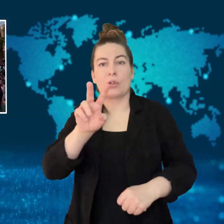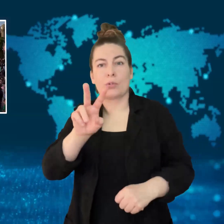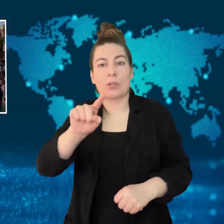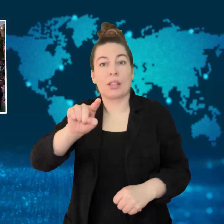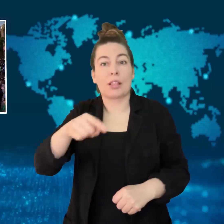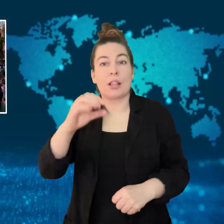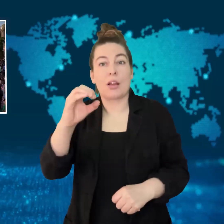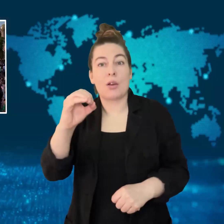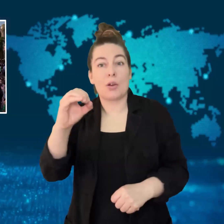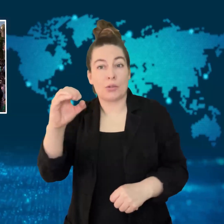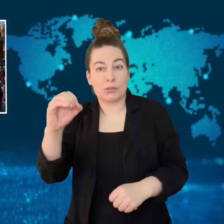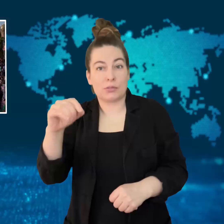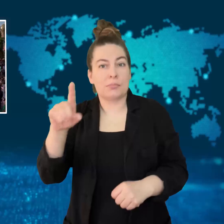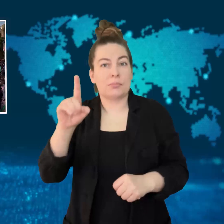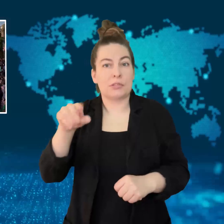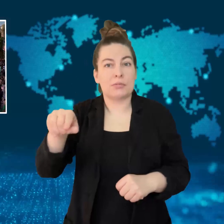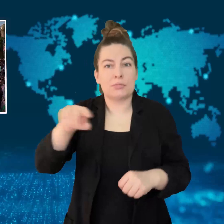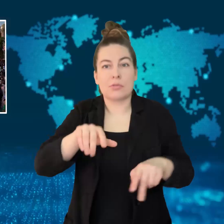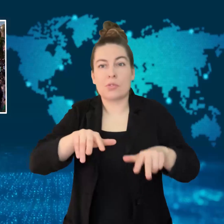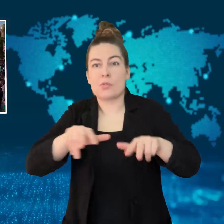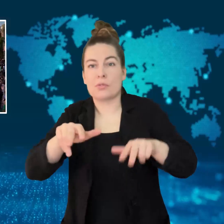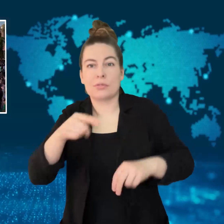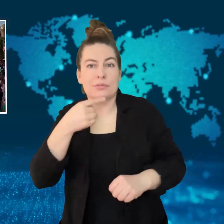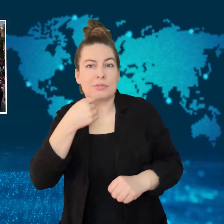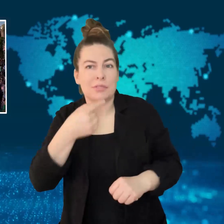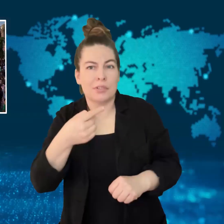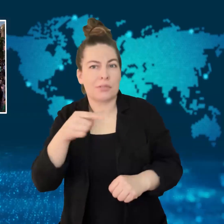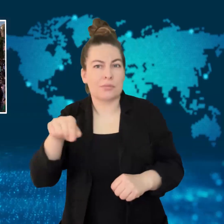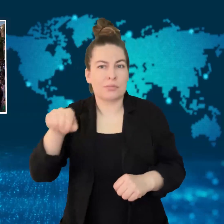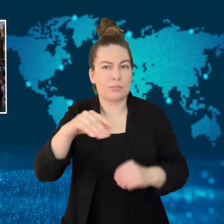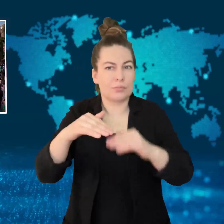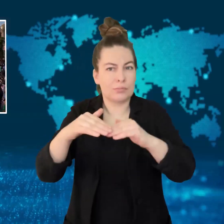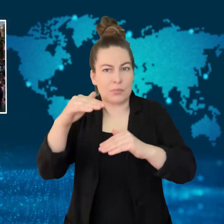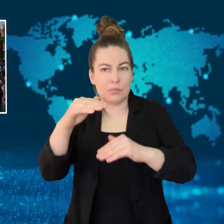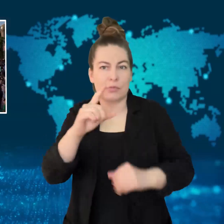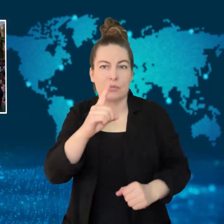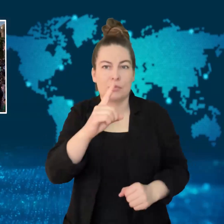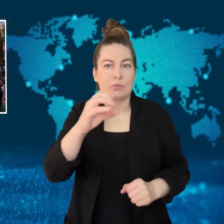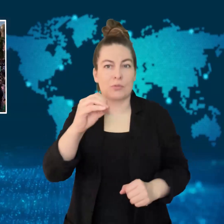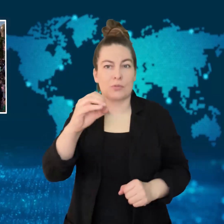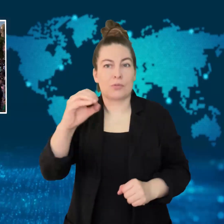in the protest in Madrid, but organizers say